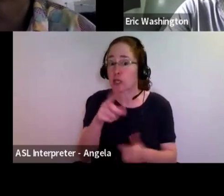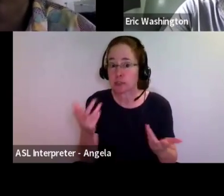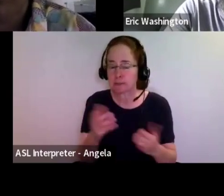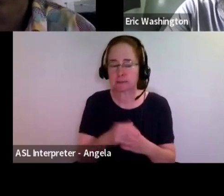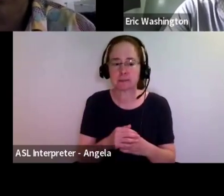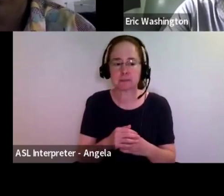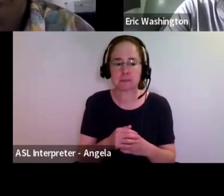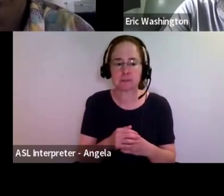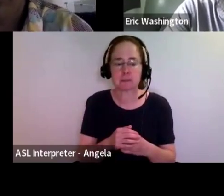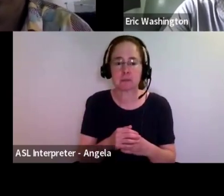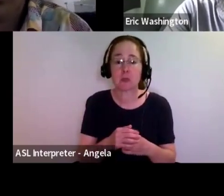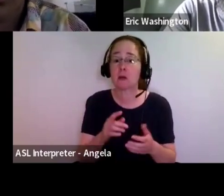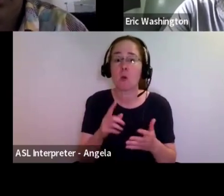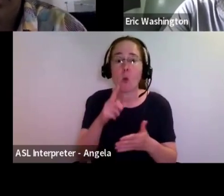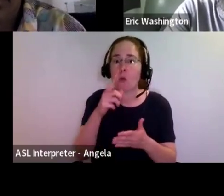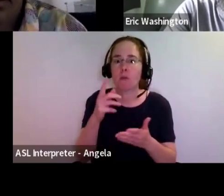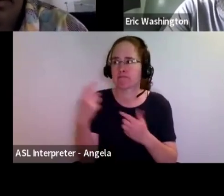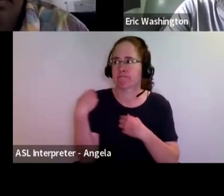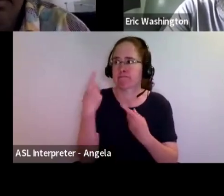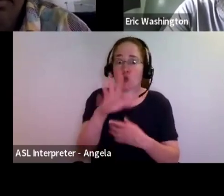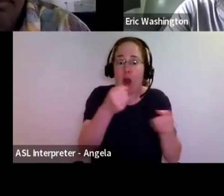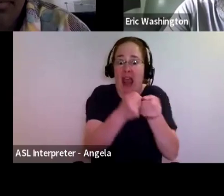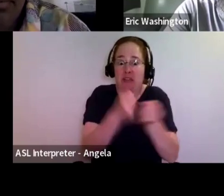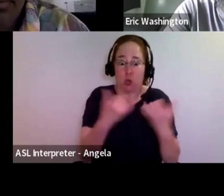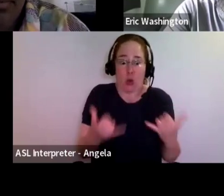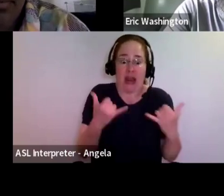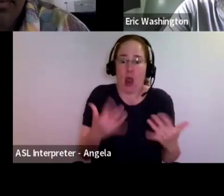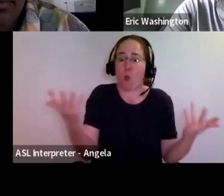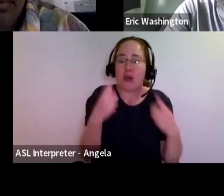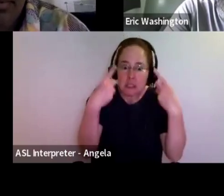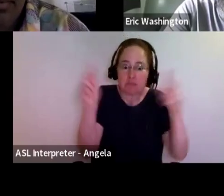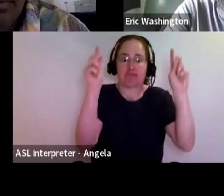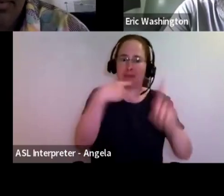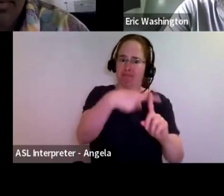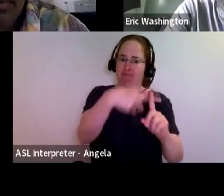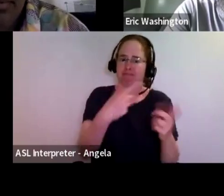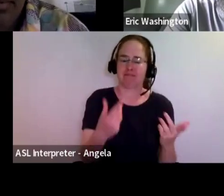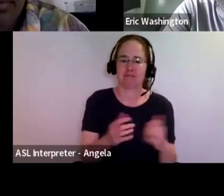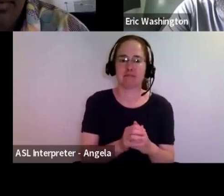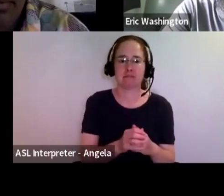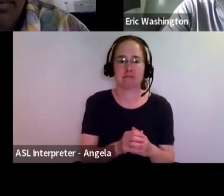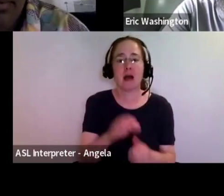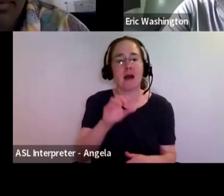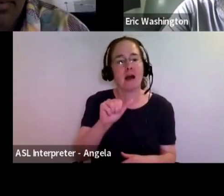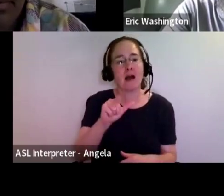What is going well in your advocacy currently? And Julisa, we'd love for you to start us off.